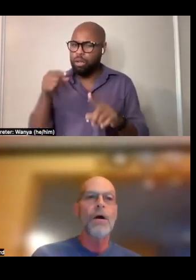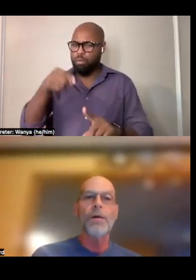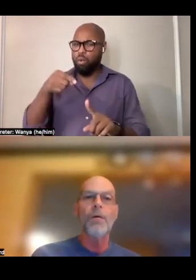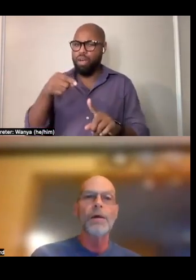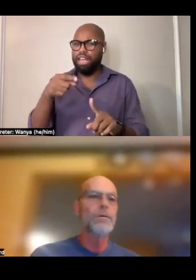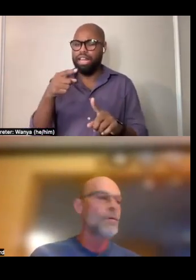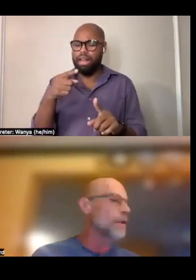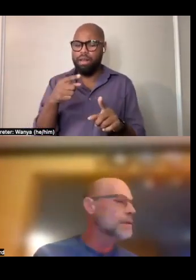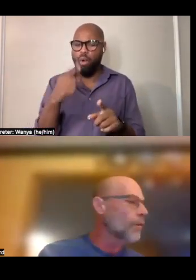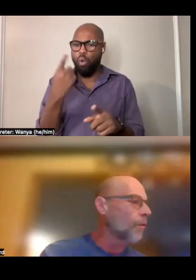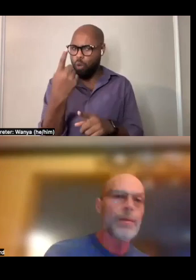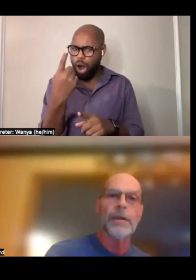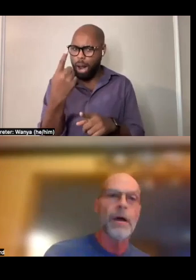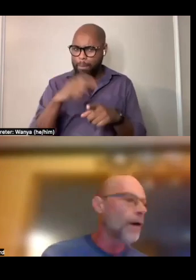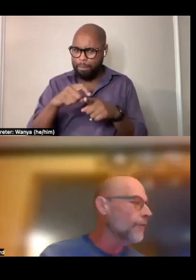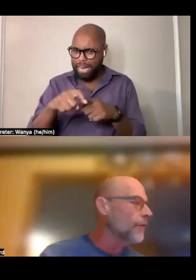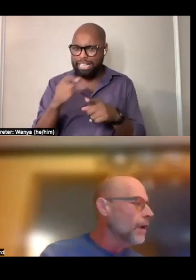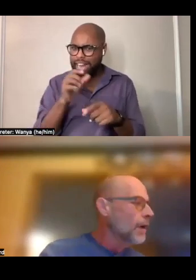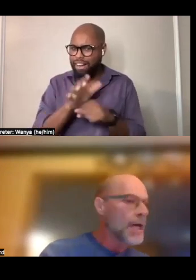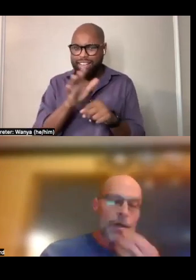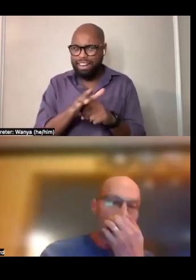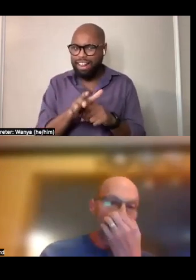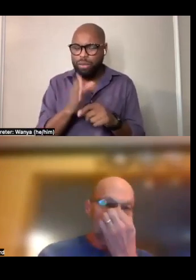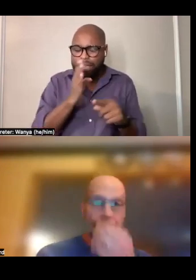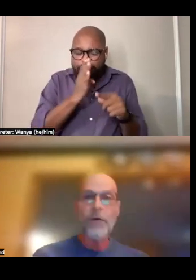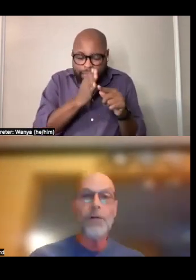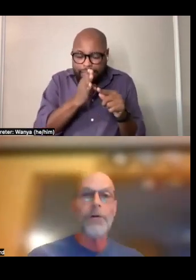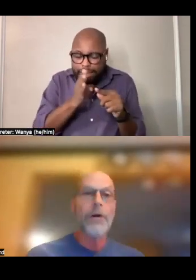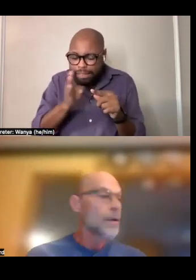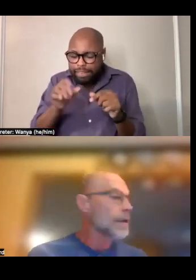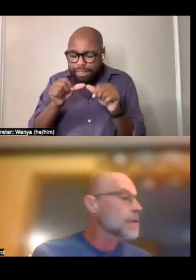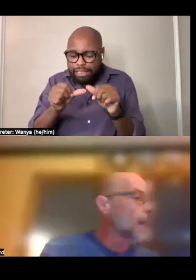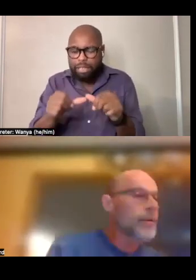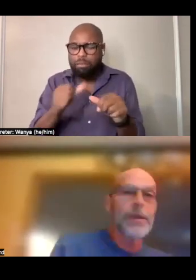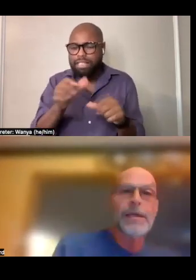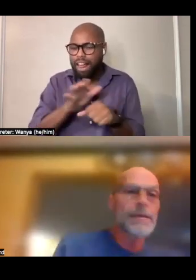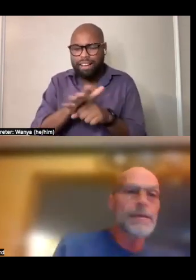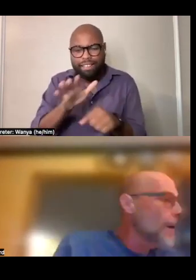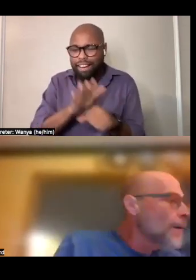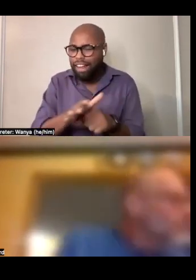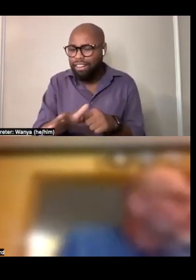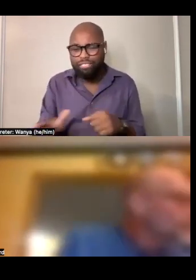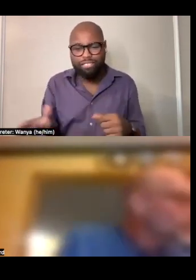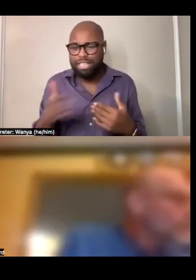all we want to and it still won't be enough as we parse that further. Next slide, please.